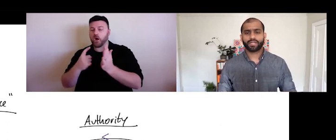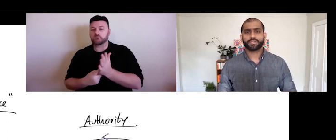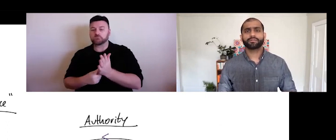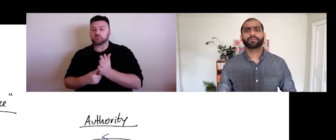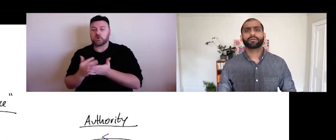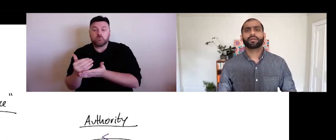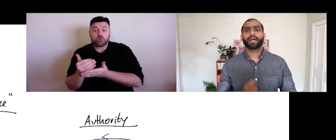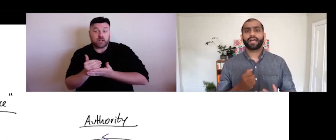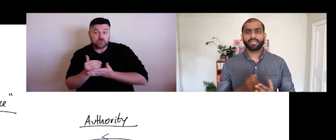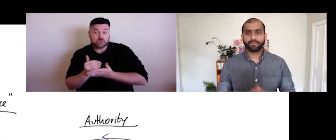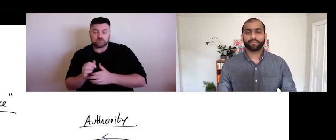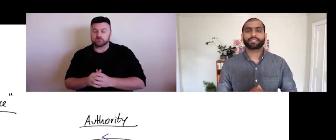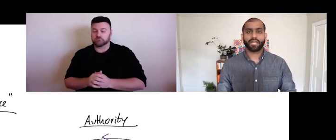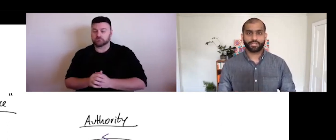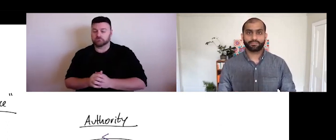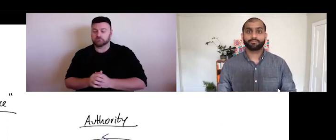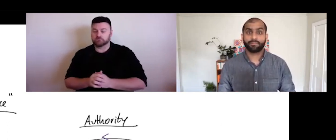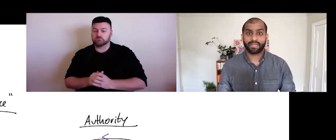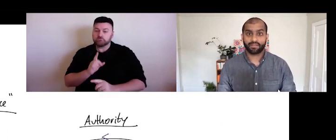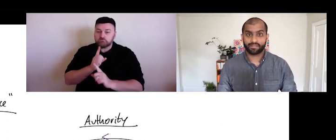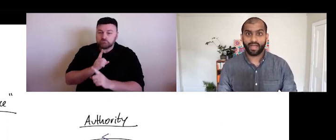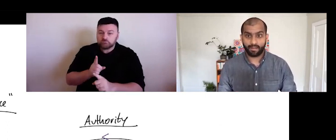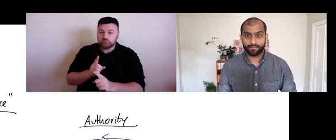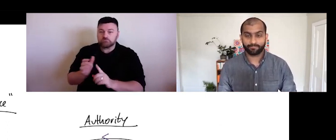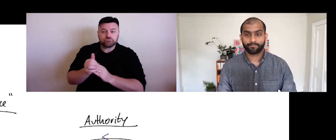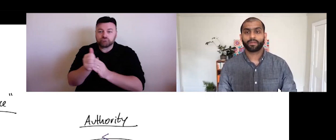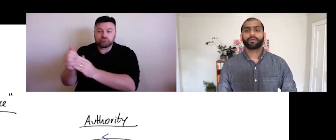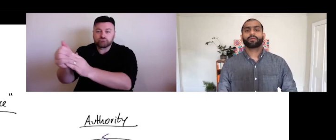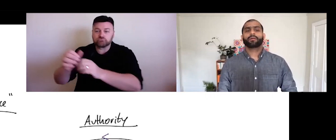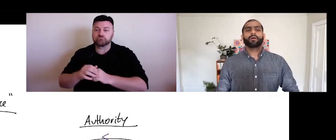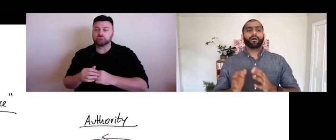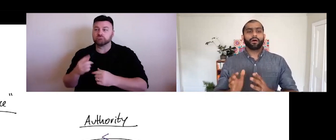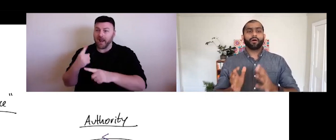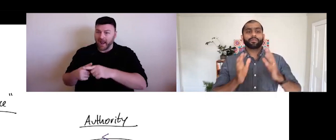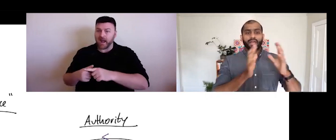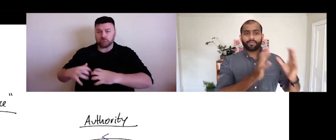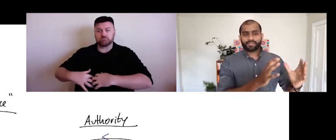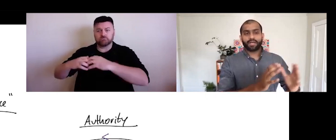direction and implementation - making things happen. On the other